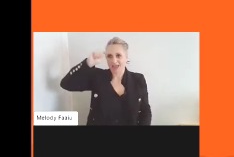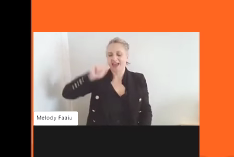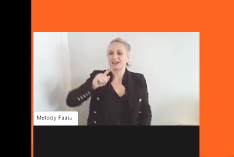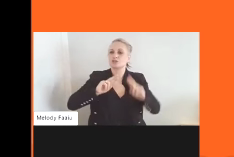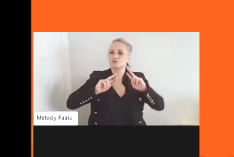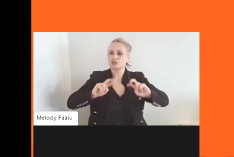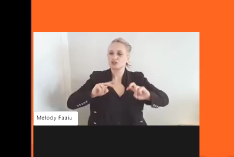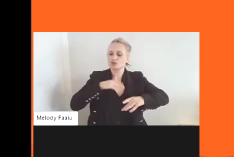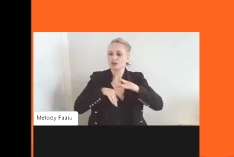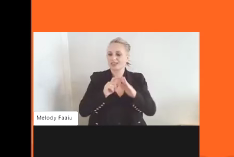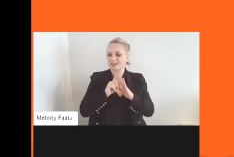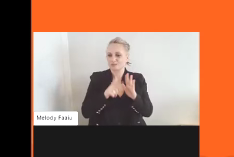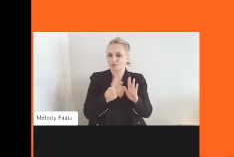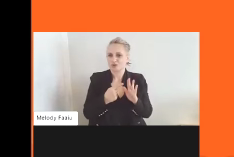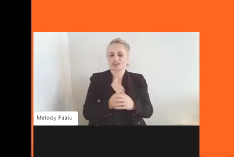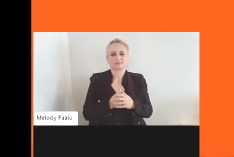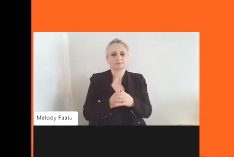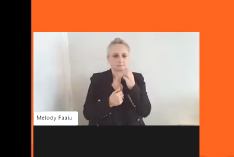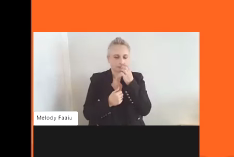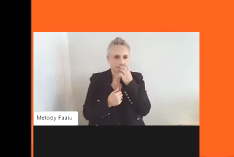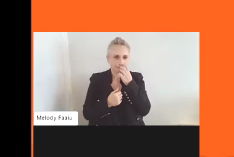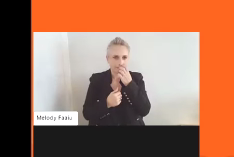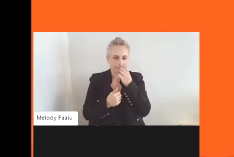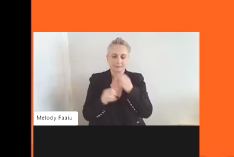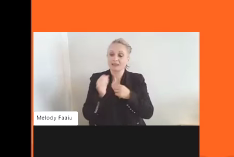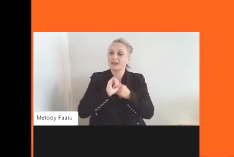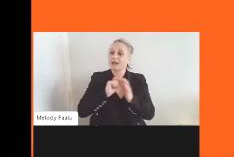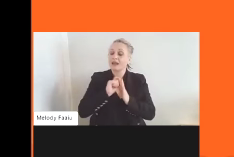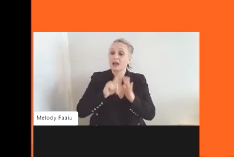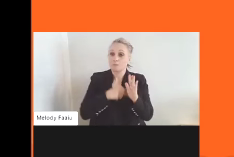will measure a whole lot of New Zealand public buildings and look